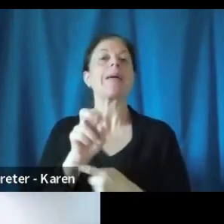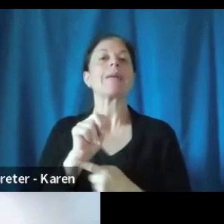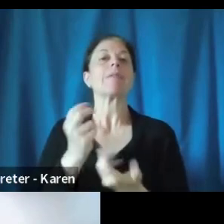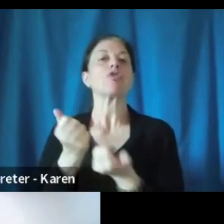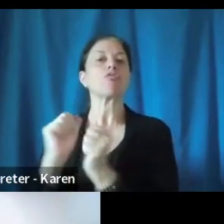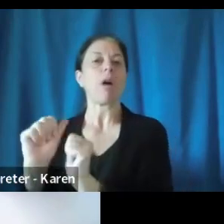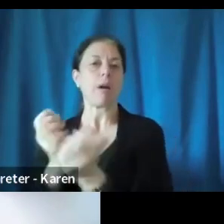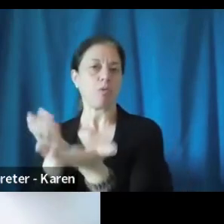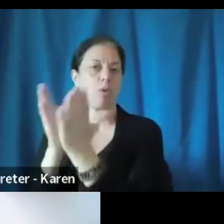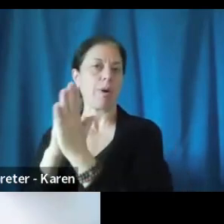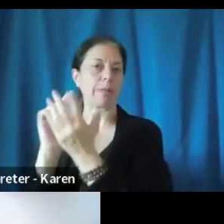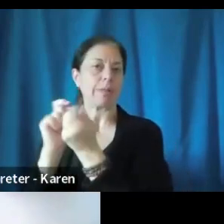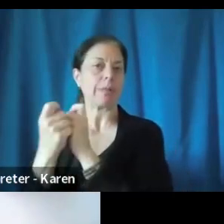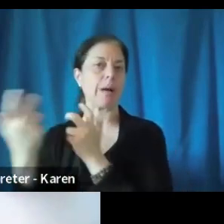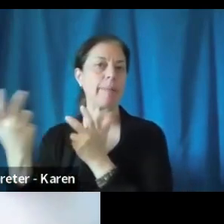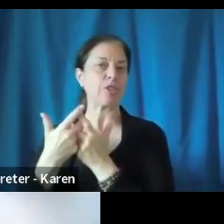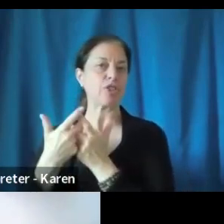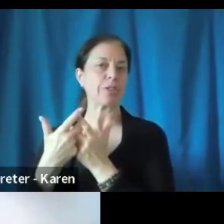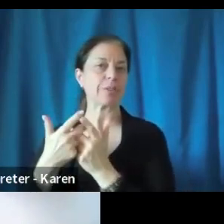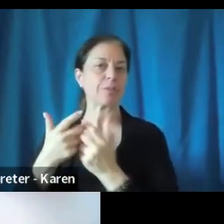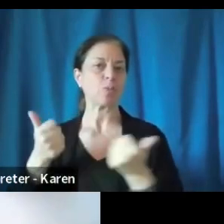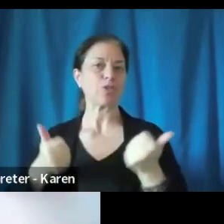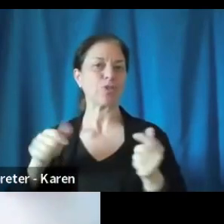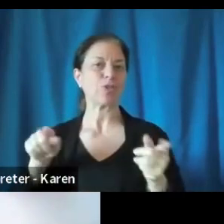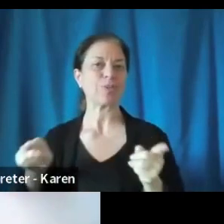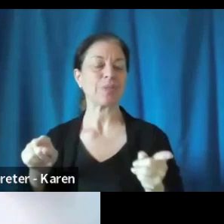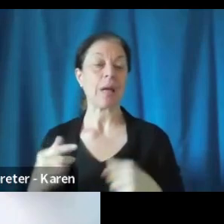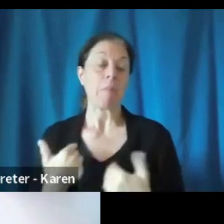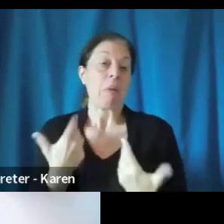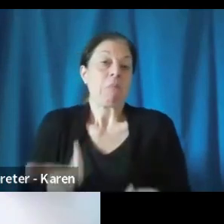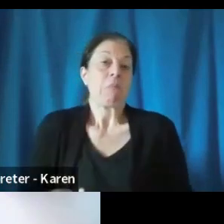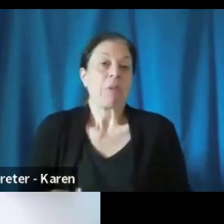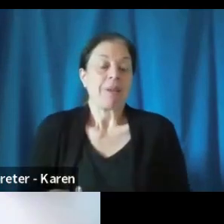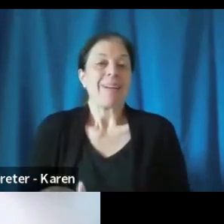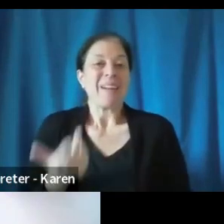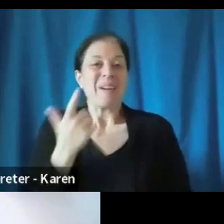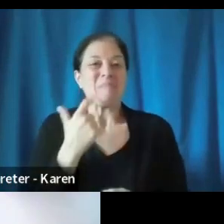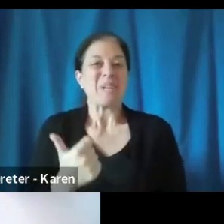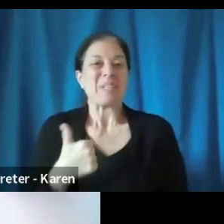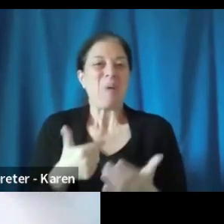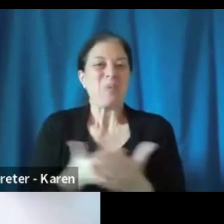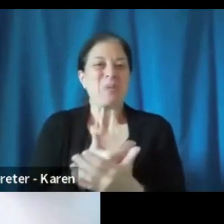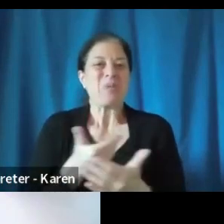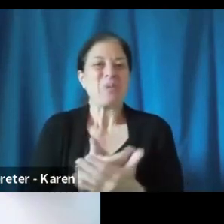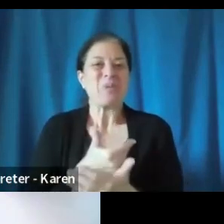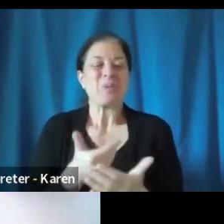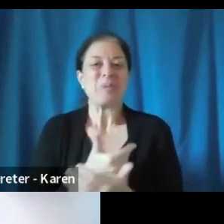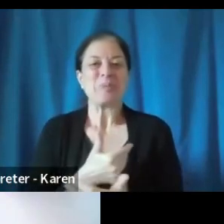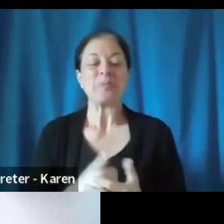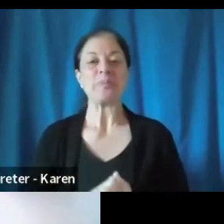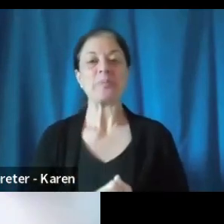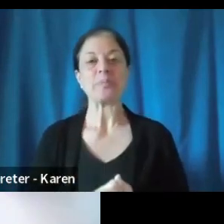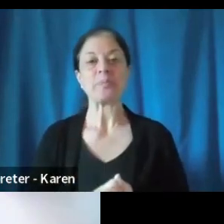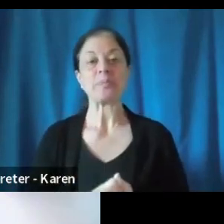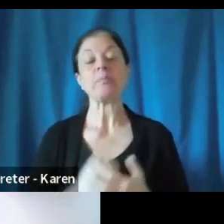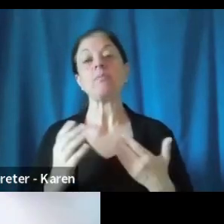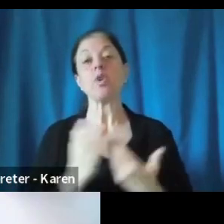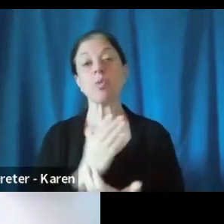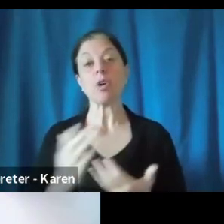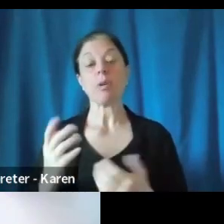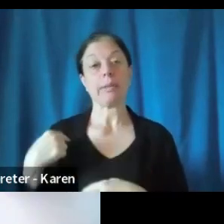enough culture for disabled librarians to even try requesting accommodations?